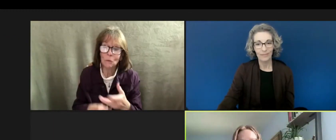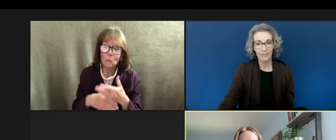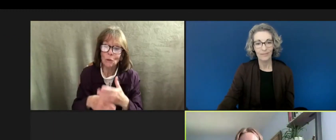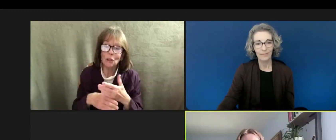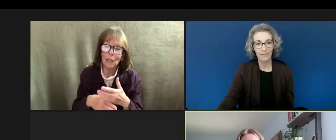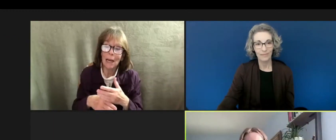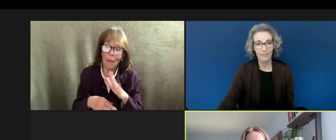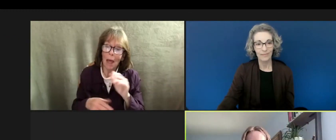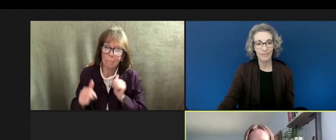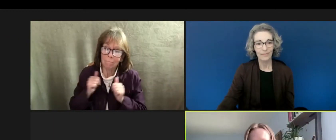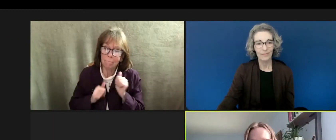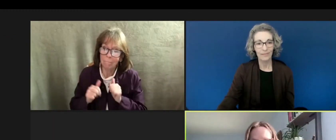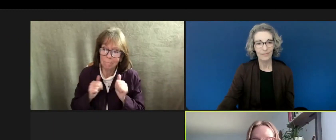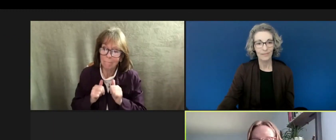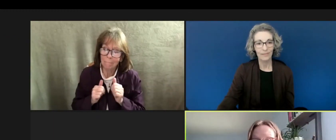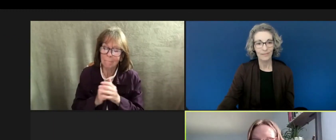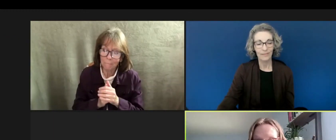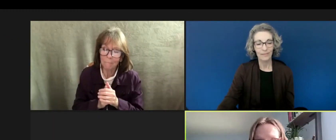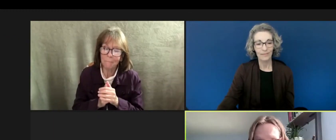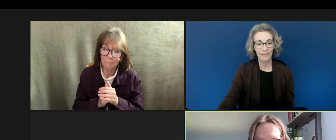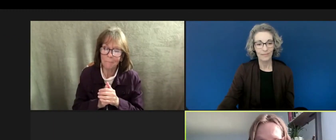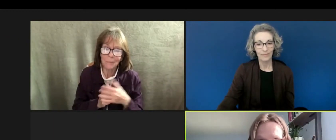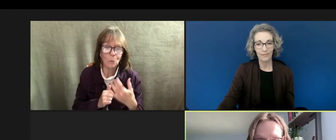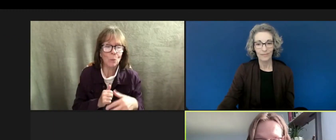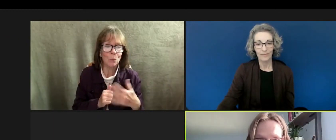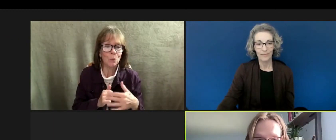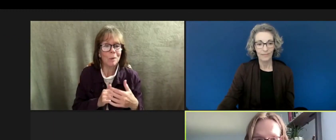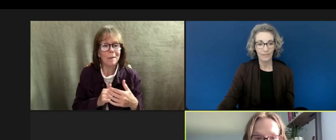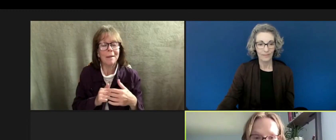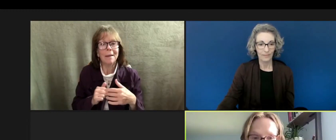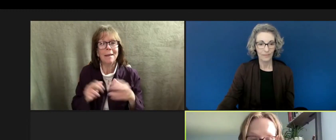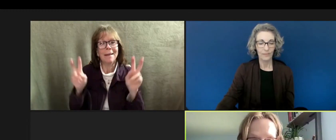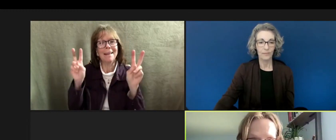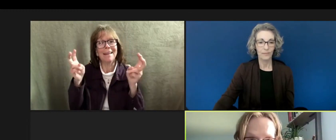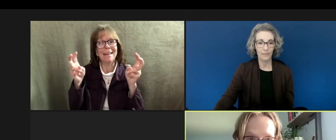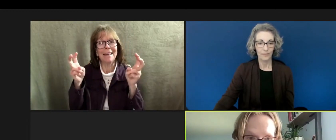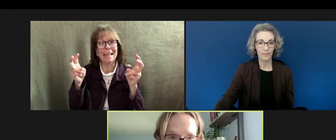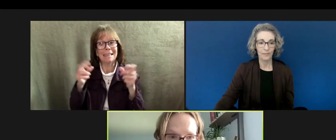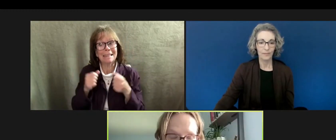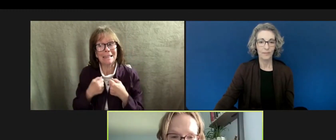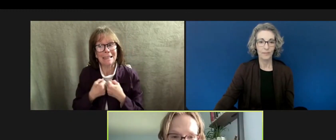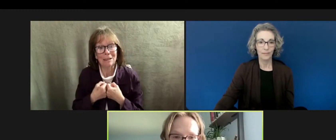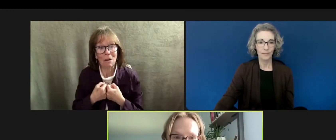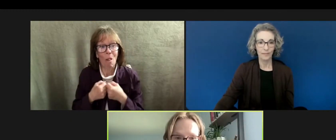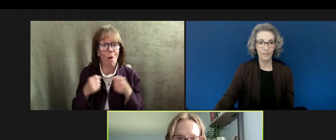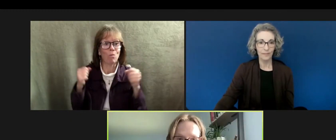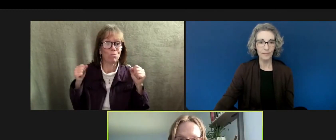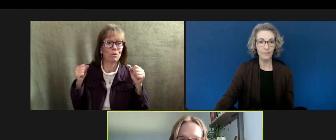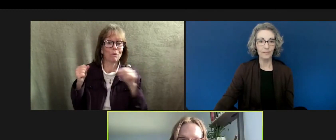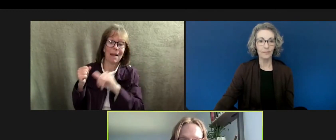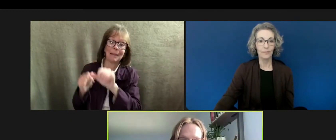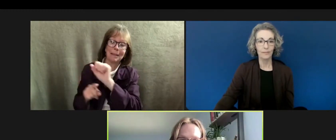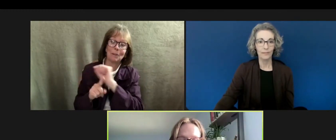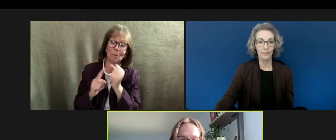Another kind of disclosure, another kind of scenario, this one between two residents.